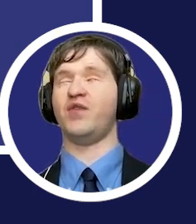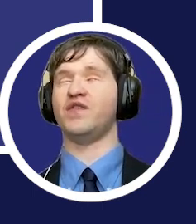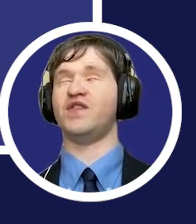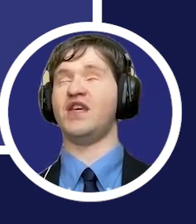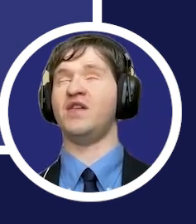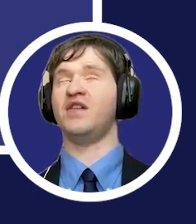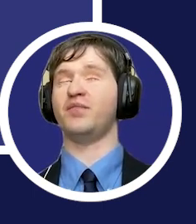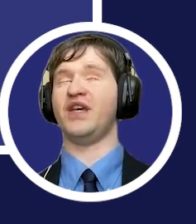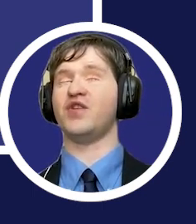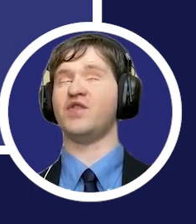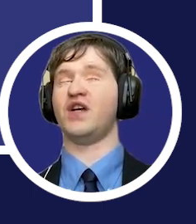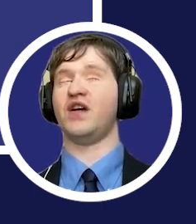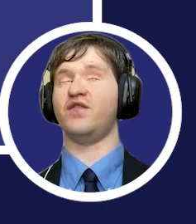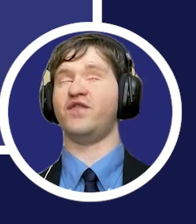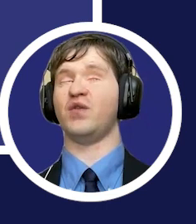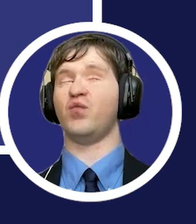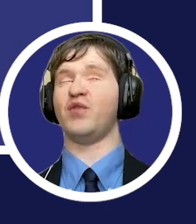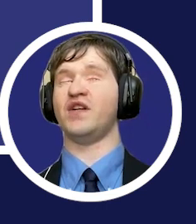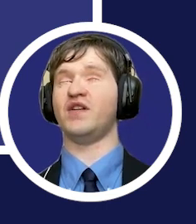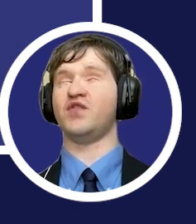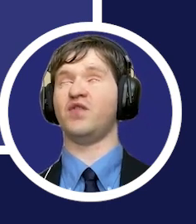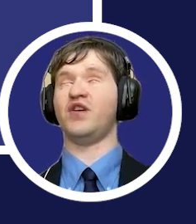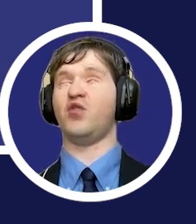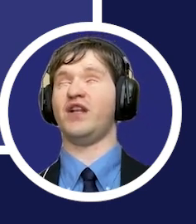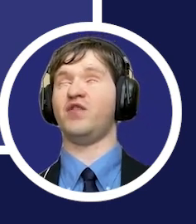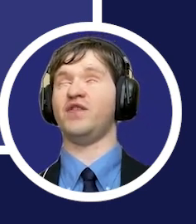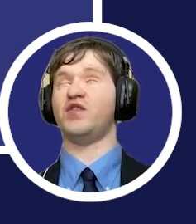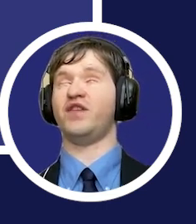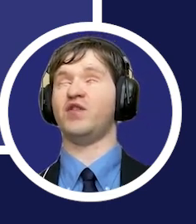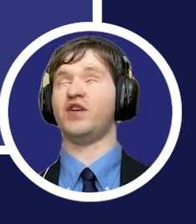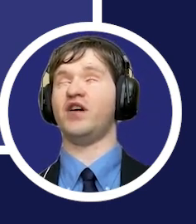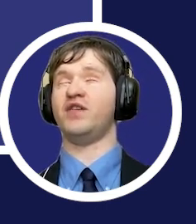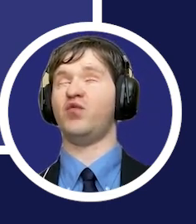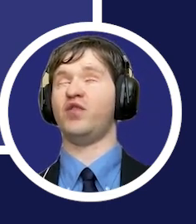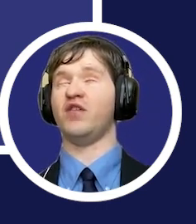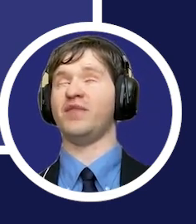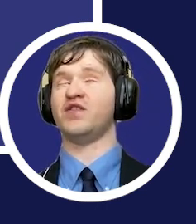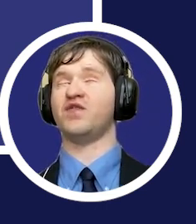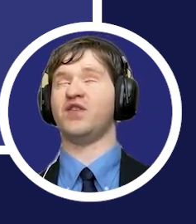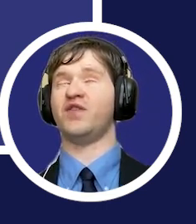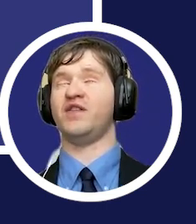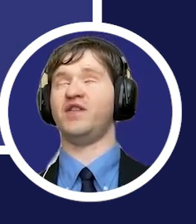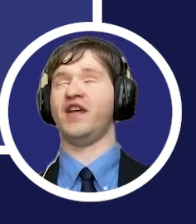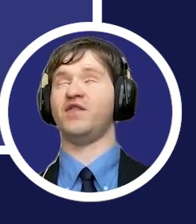We can see pictures of Representatives Tony Coelho and Silvio Conte. We will hear a message from Tony later.